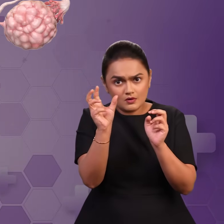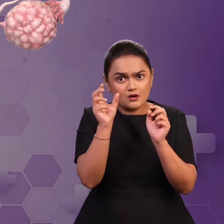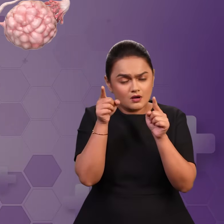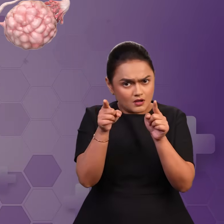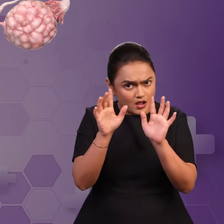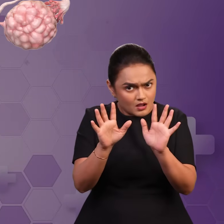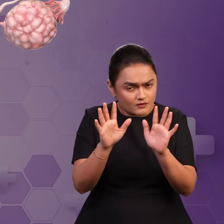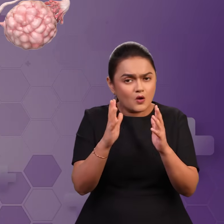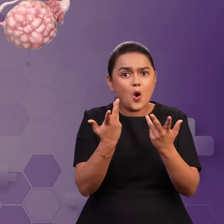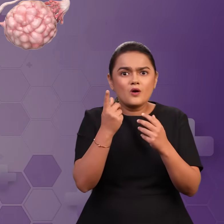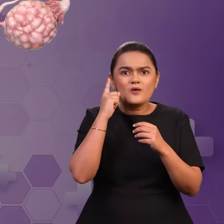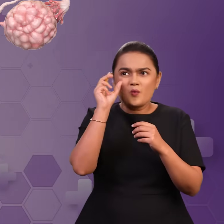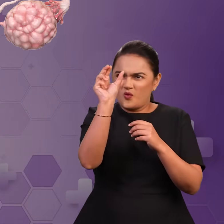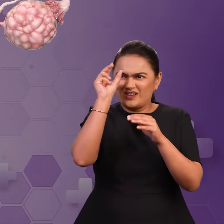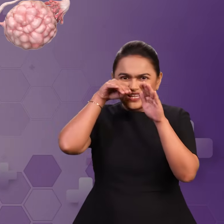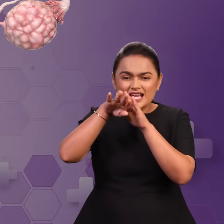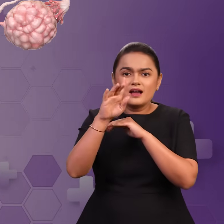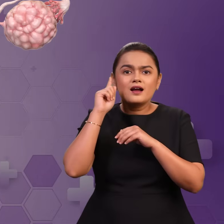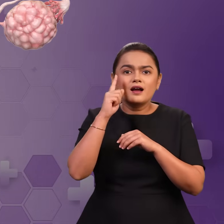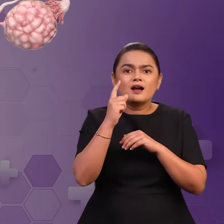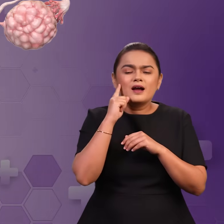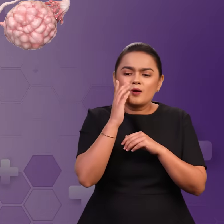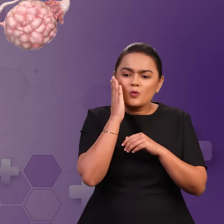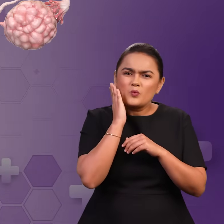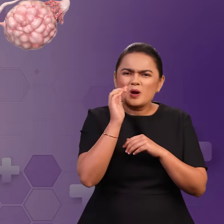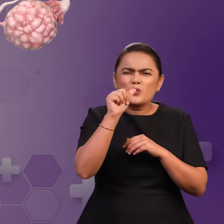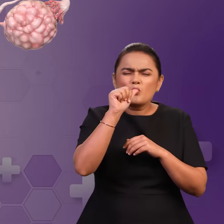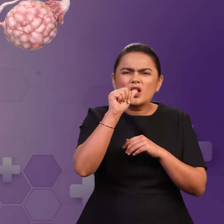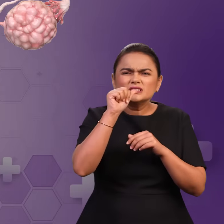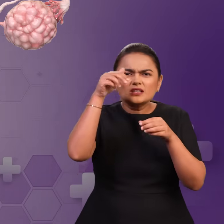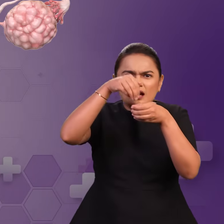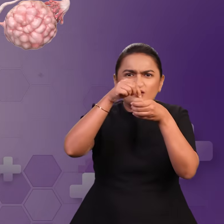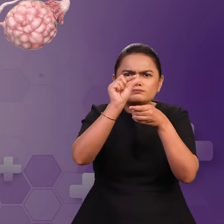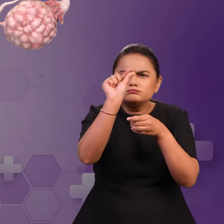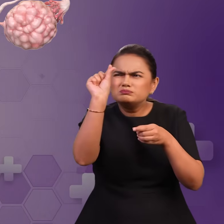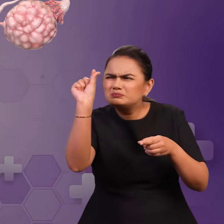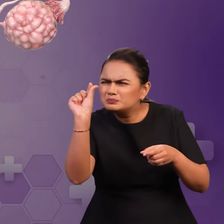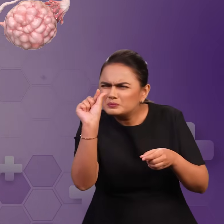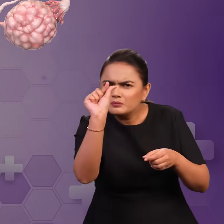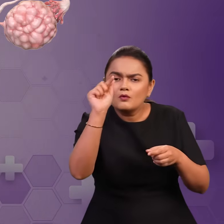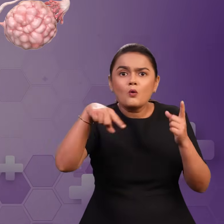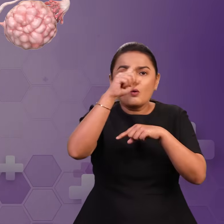There are small water filled bubbles. People confuse this by